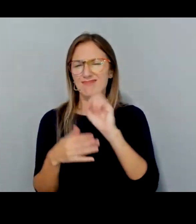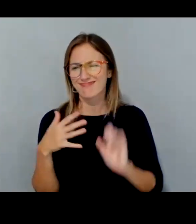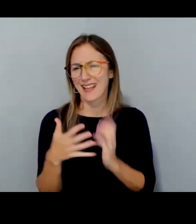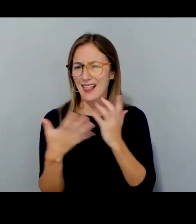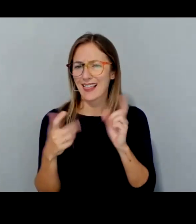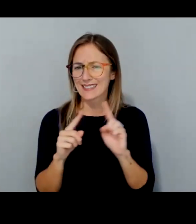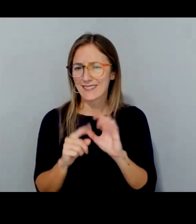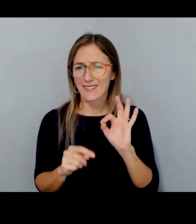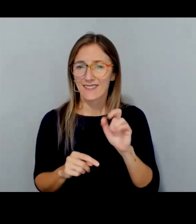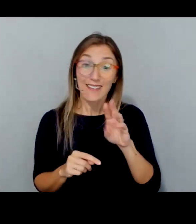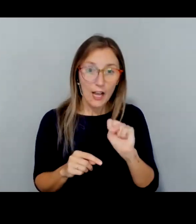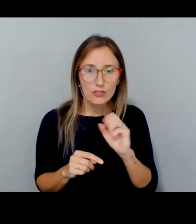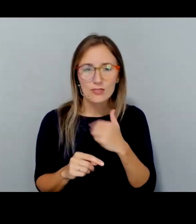It could be regarded as a factor that she has an auditory processing